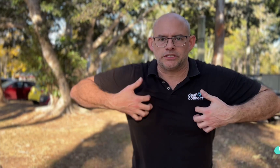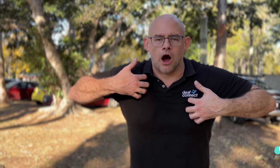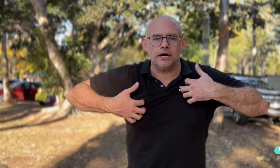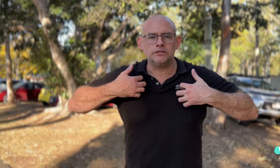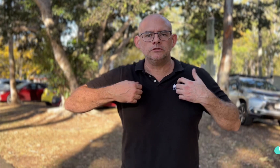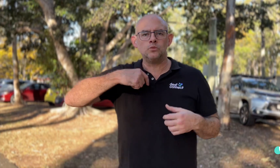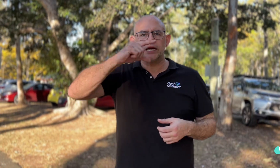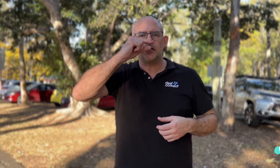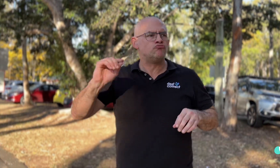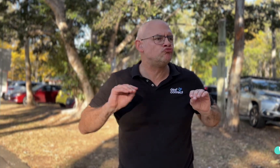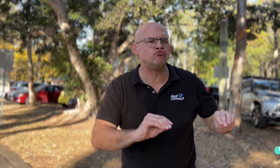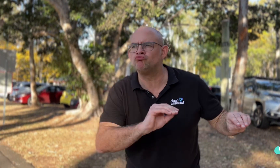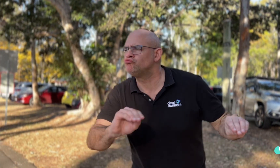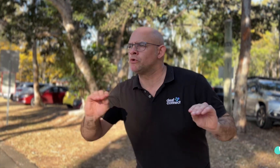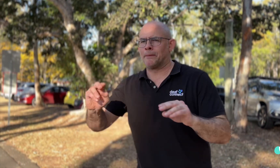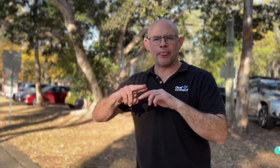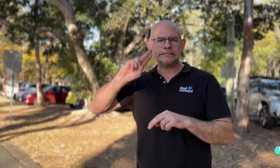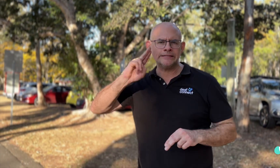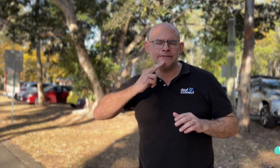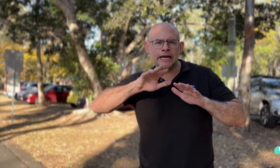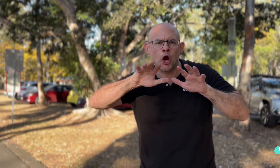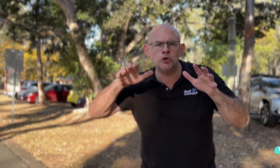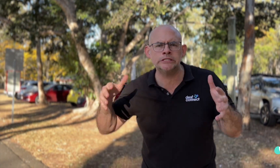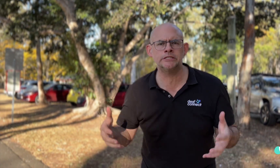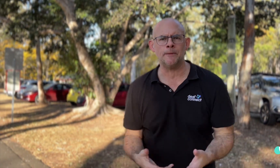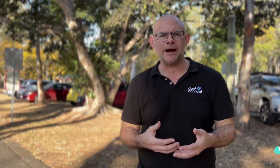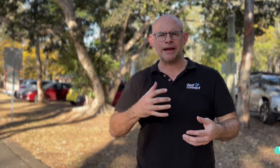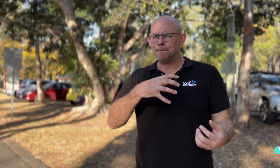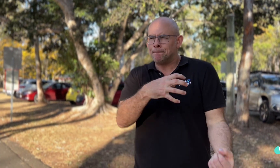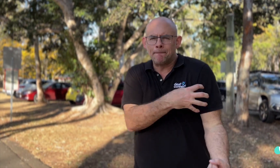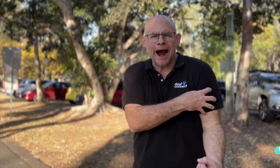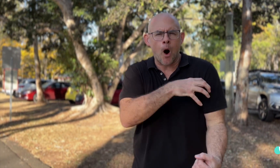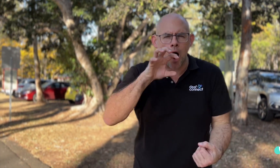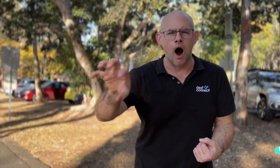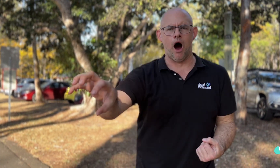It is so exciting that we can teach these students about the Deaf Ecosystem and empower them.